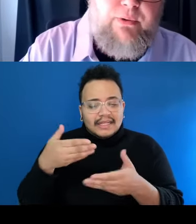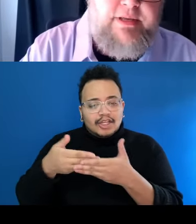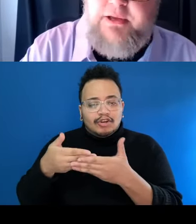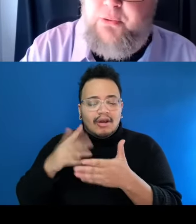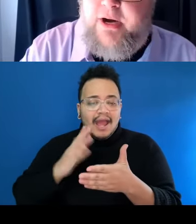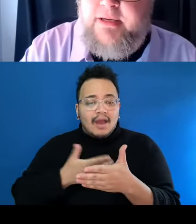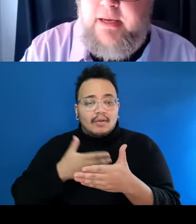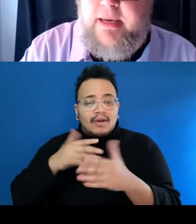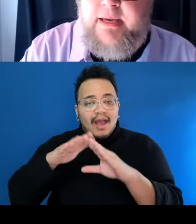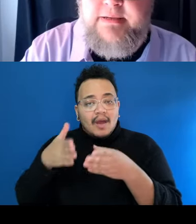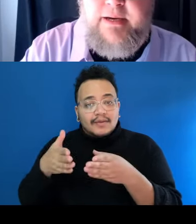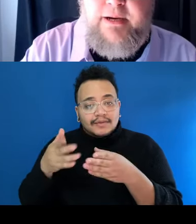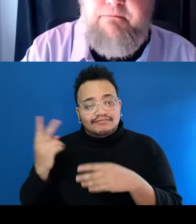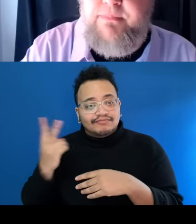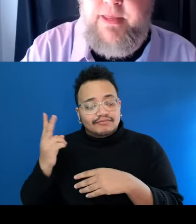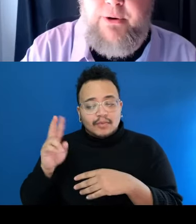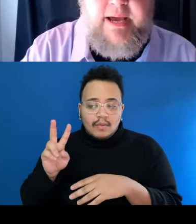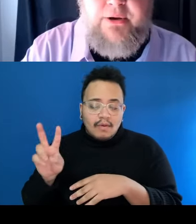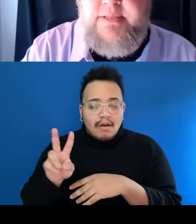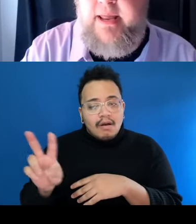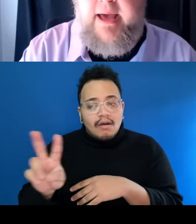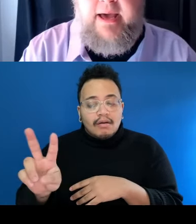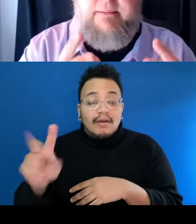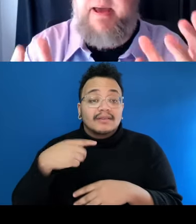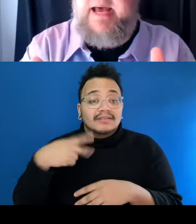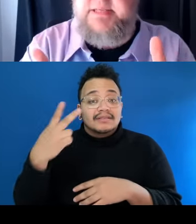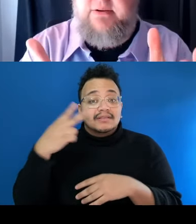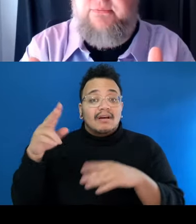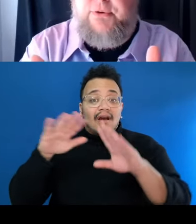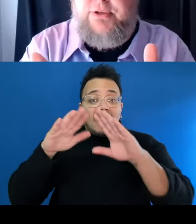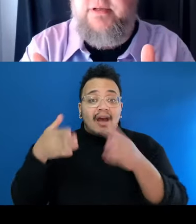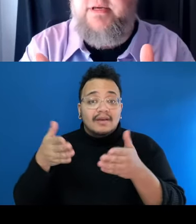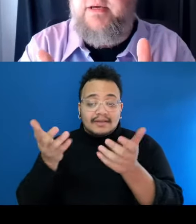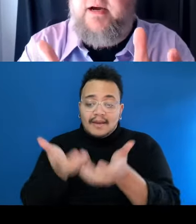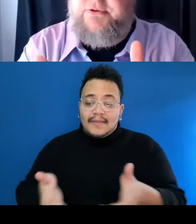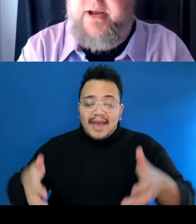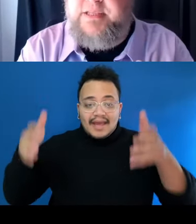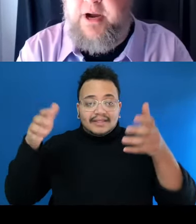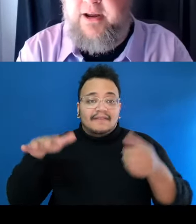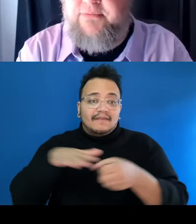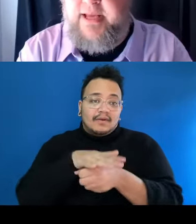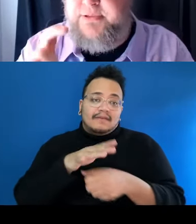We were taken a walk and there was a house that had a basket full of trans pride flags,